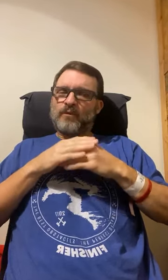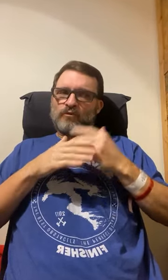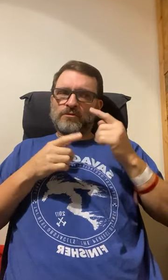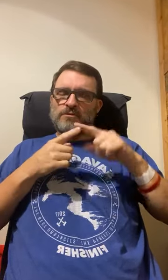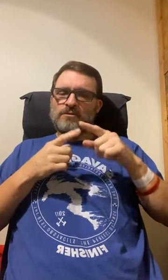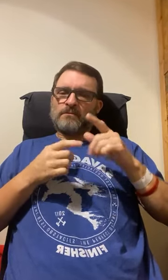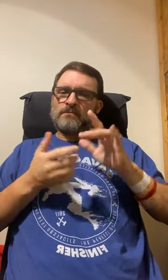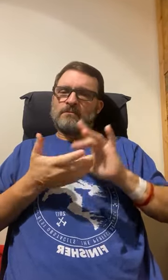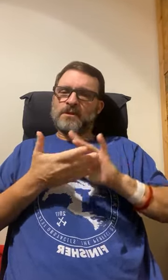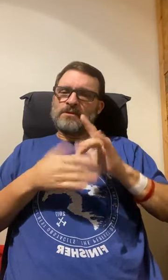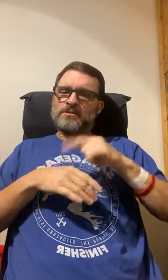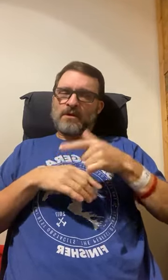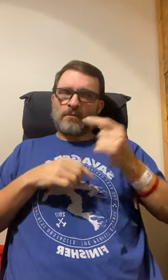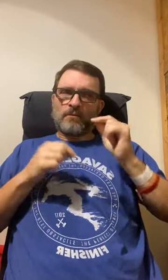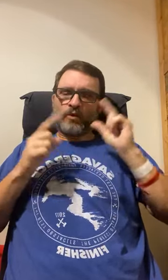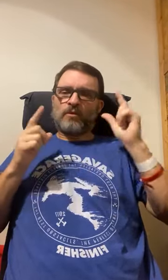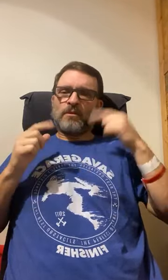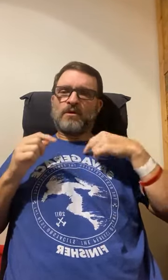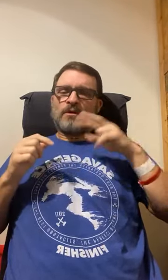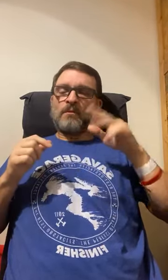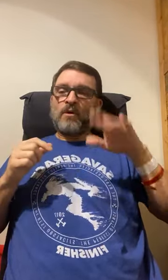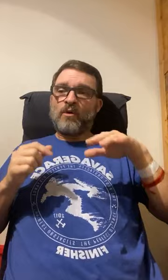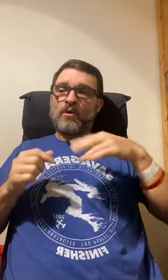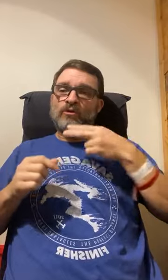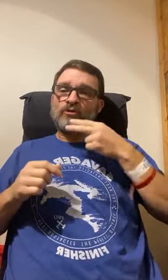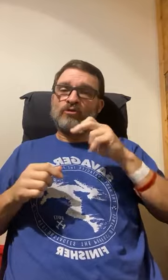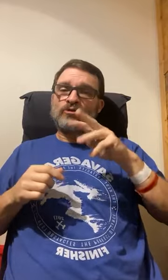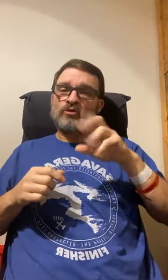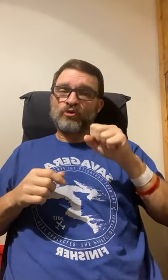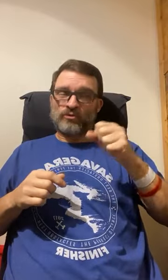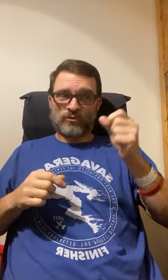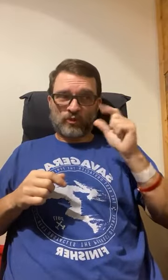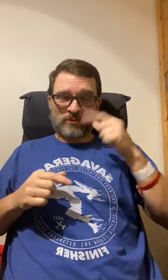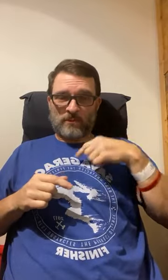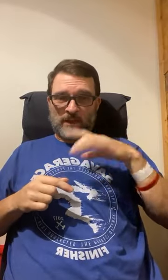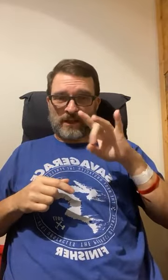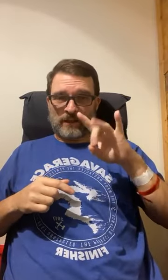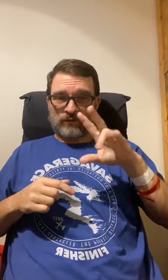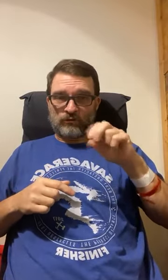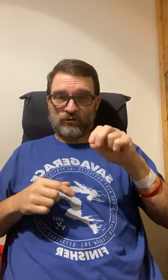I was finally becoming comfortable until it was medicine time. Then they woke me up for that. Telling me "Oh good news." They woke me up at 8:30